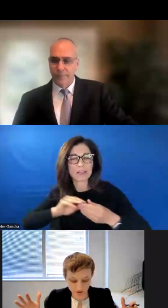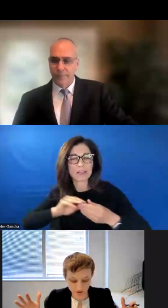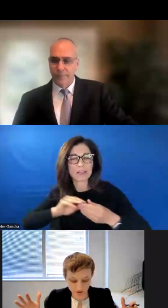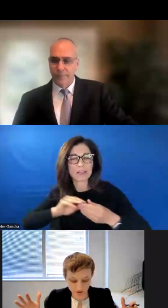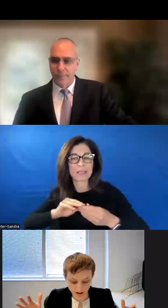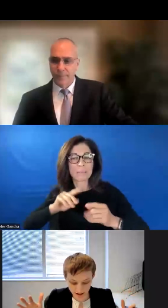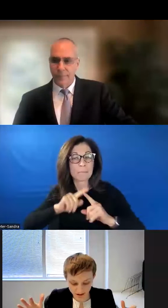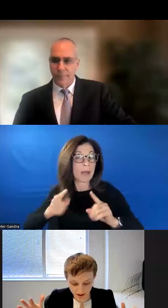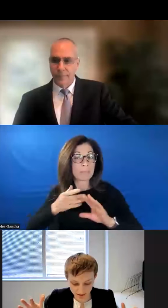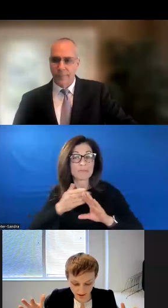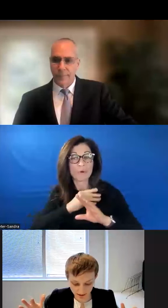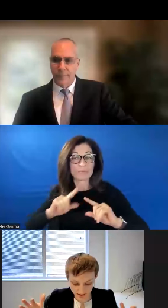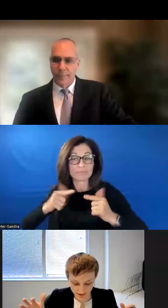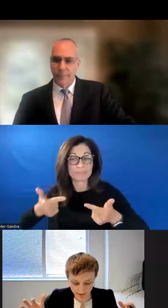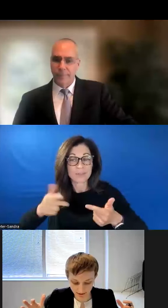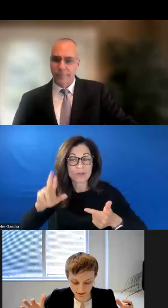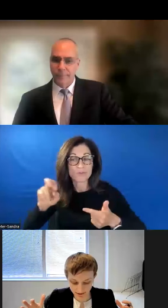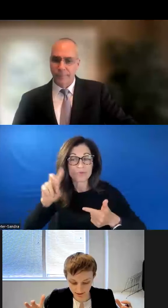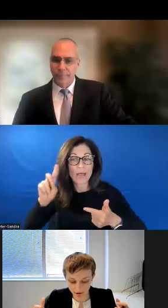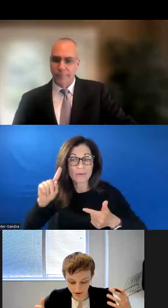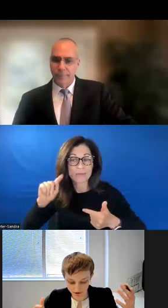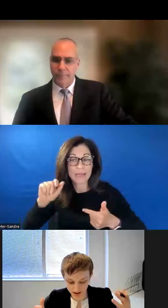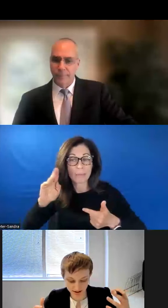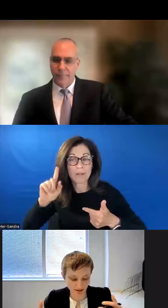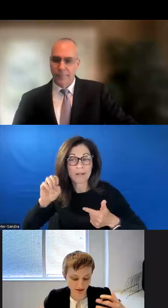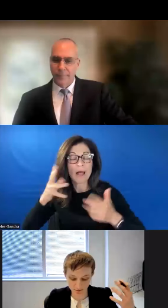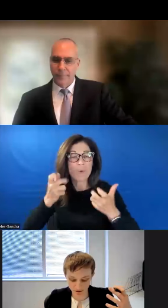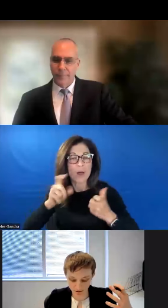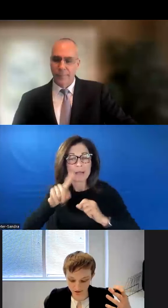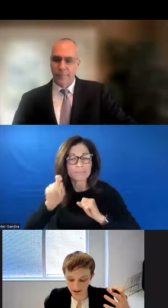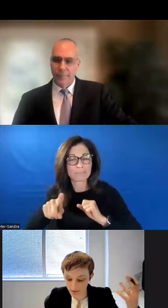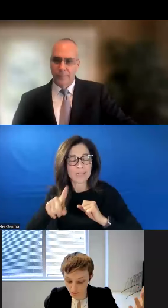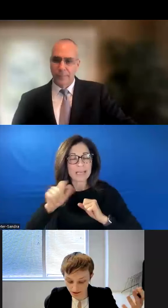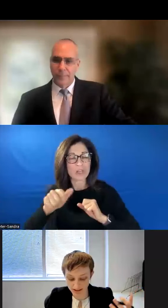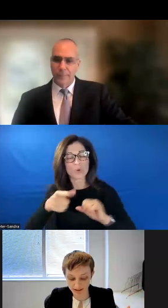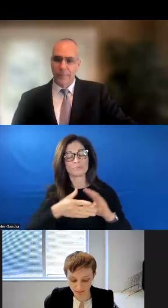I LOVED THE NOTION ABOUT HOW YOU TALKED ABOUT THE CRIMINAL JUSTICE SYSTEM OR THE 911 SYSTEM